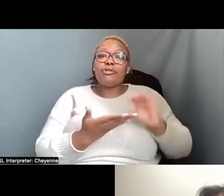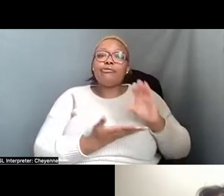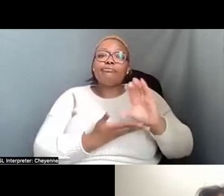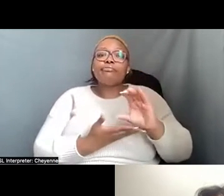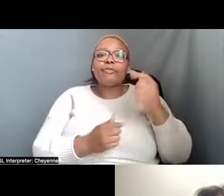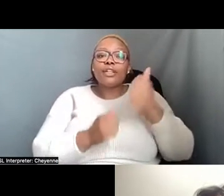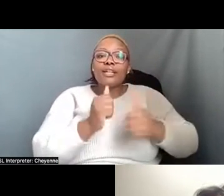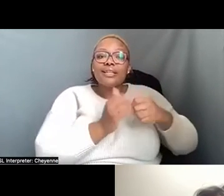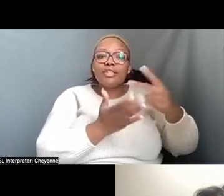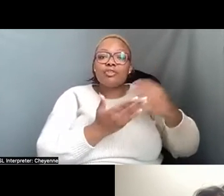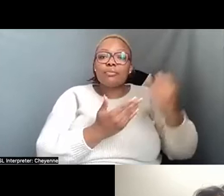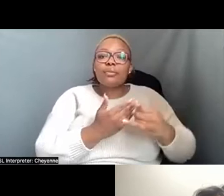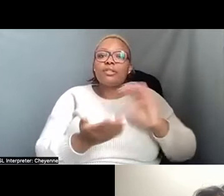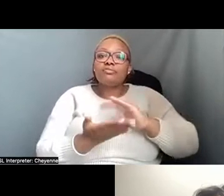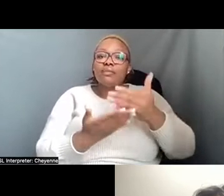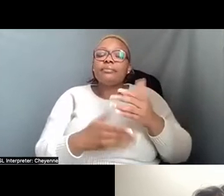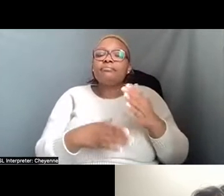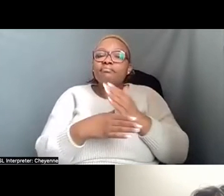The average amount is $50,000.